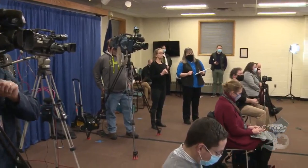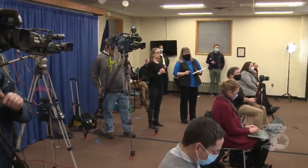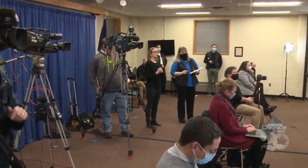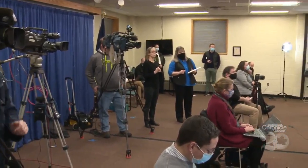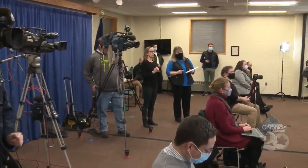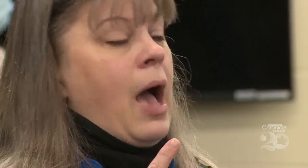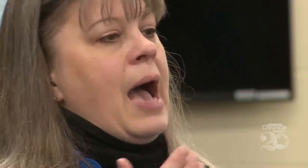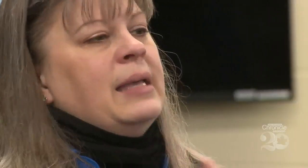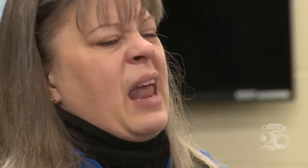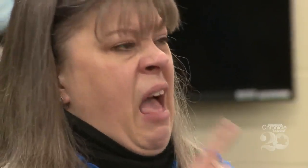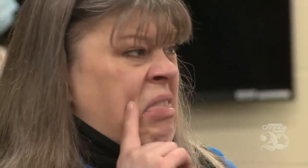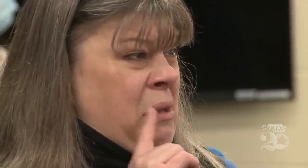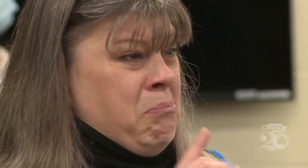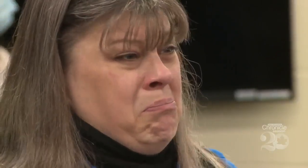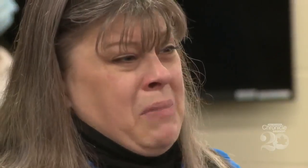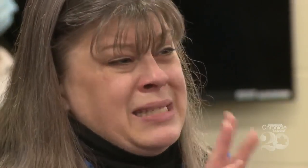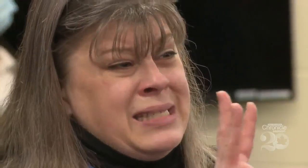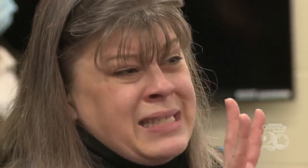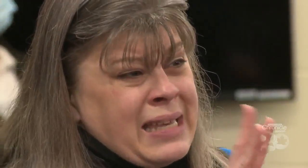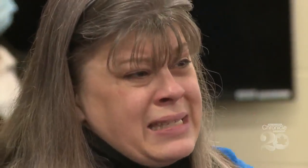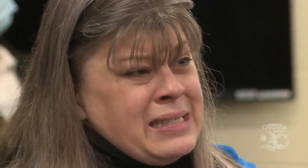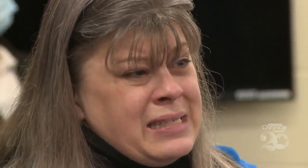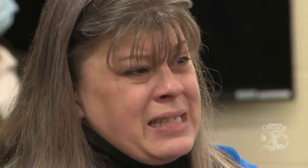DAVID RELIES ON JODI